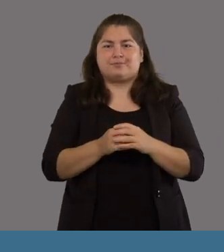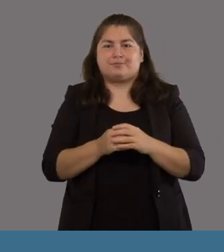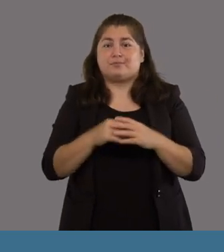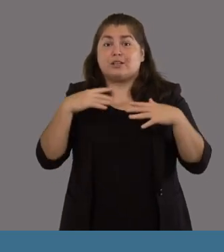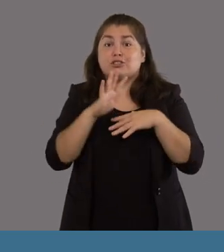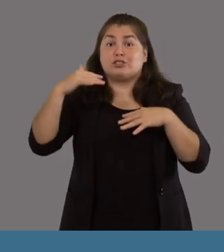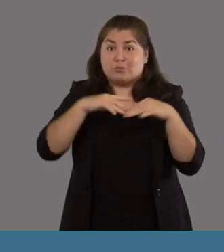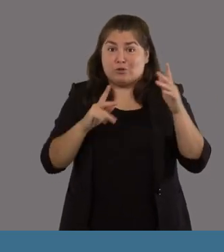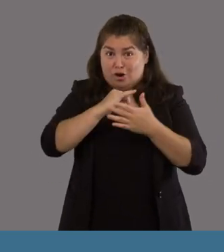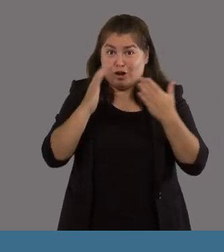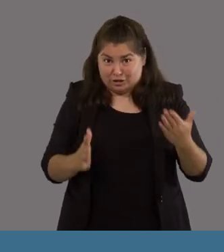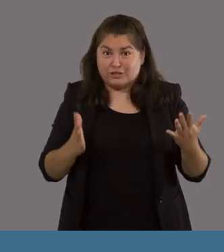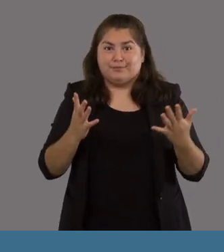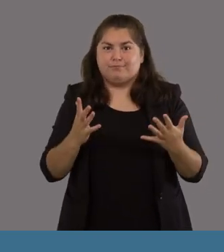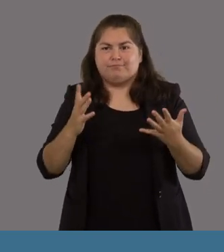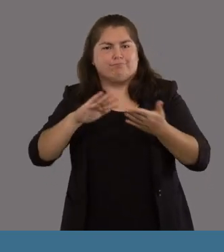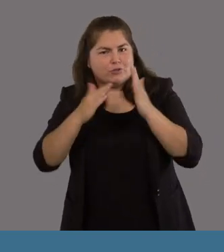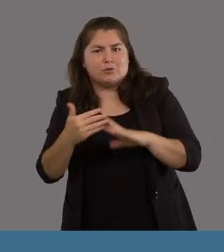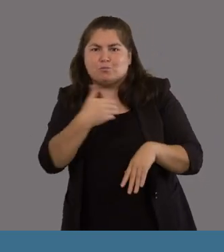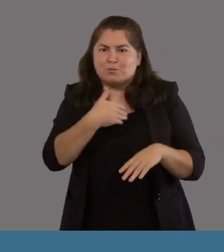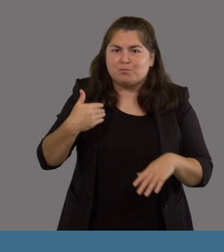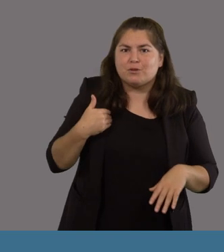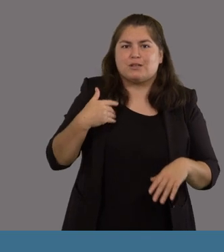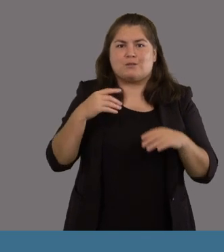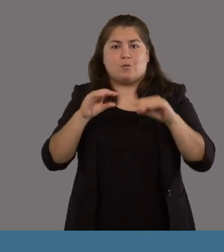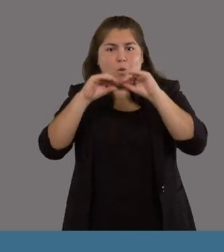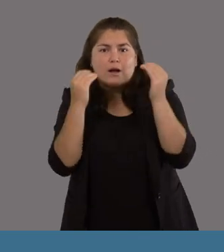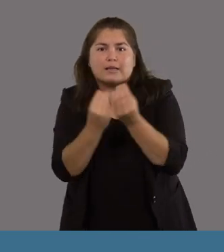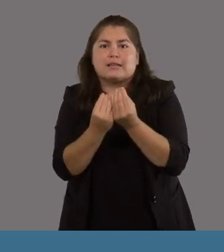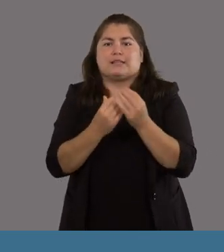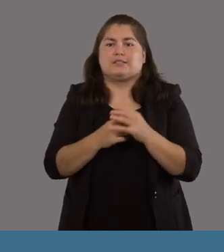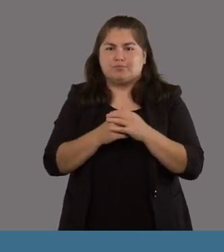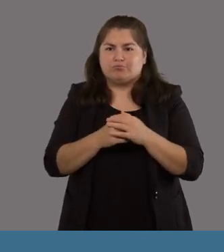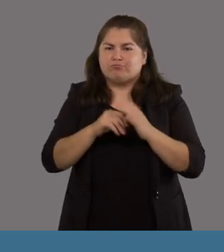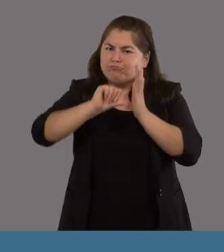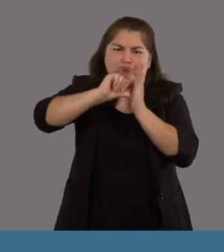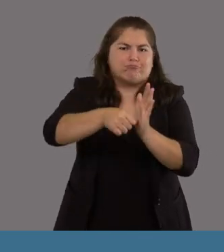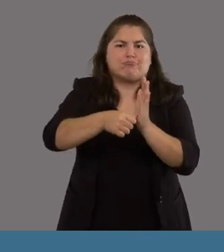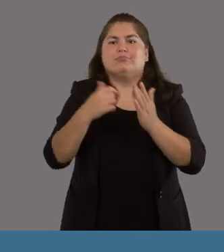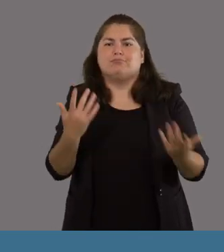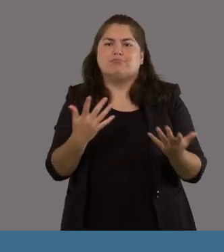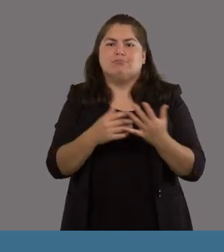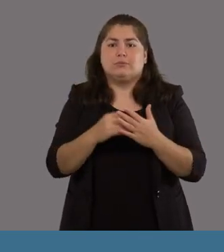Indigenous artists, community members, and organizations have insisted on